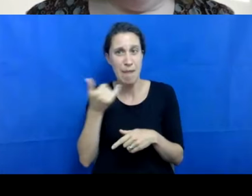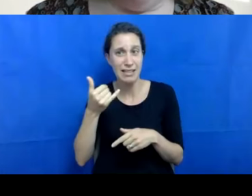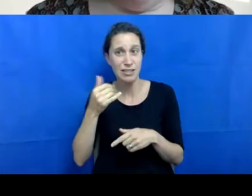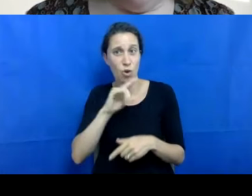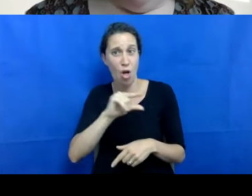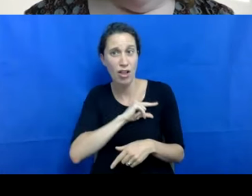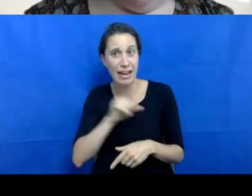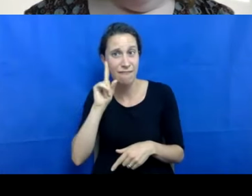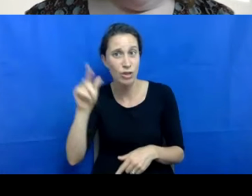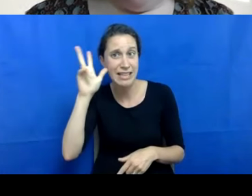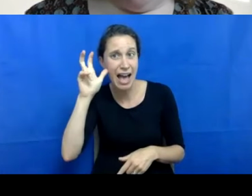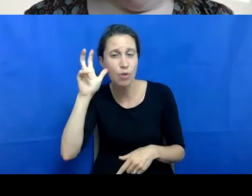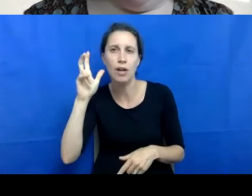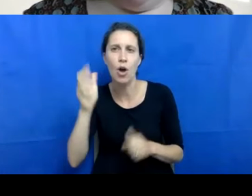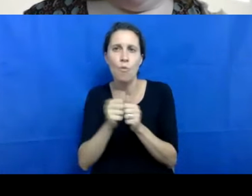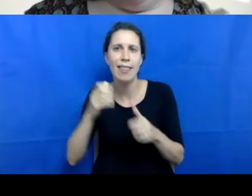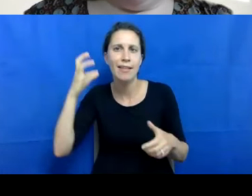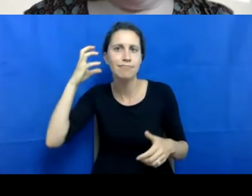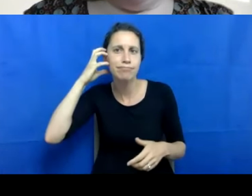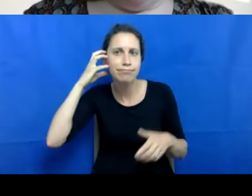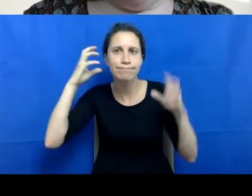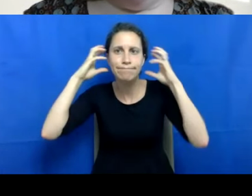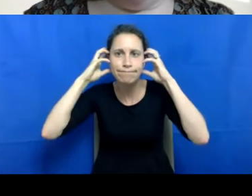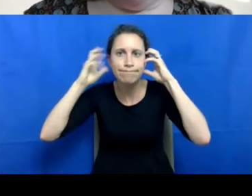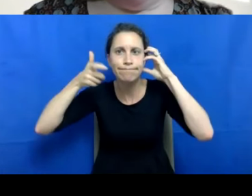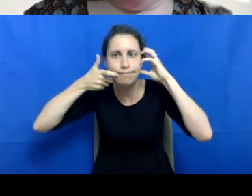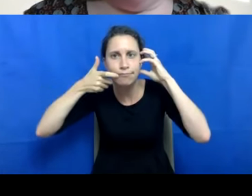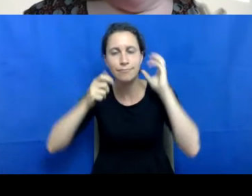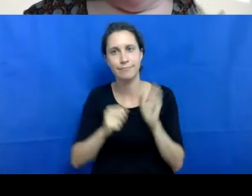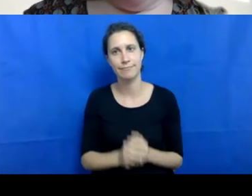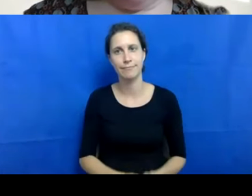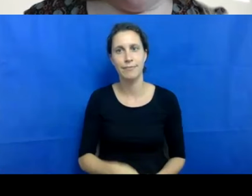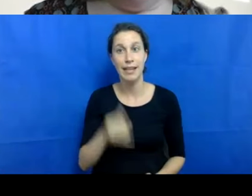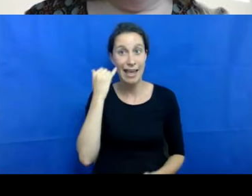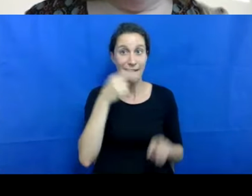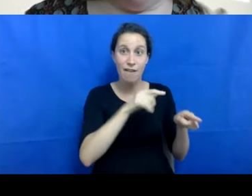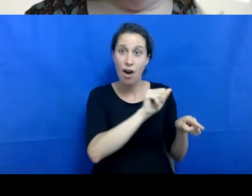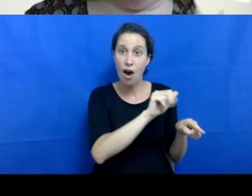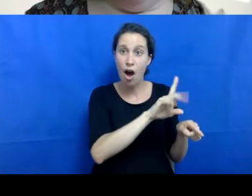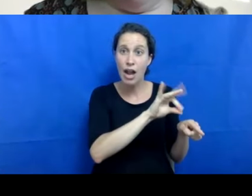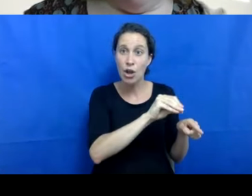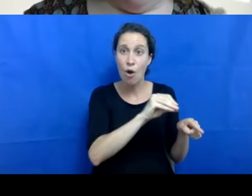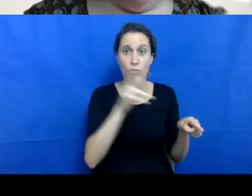If you do connect to audio using your computer, you can test your speaker.